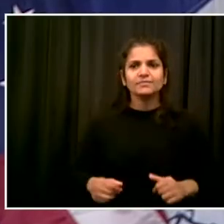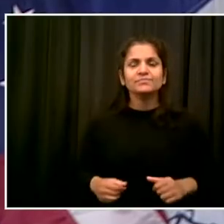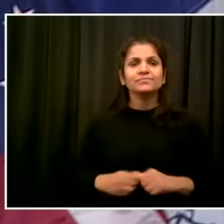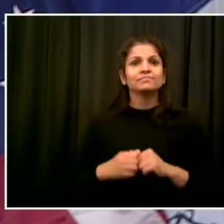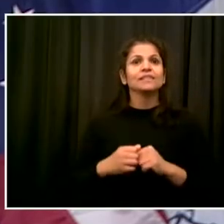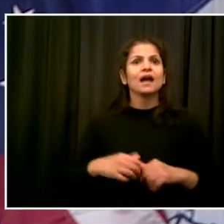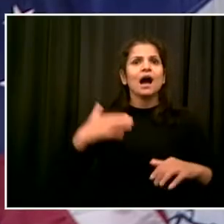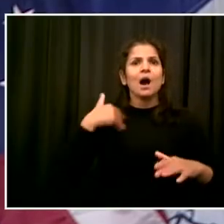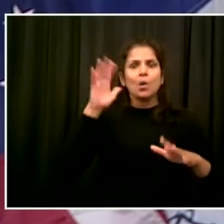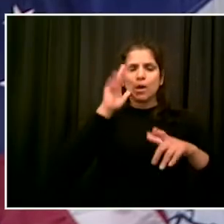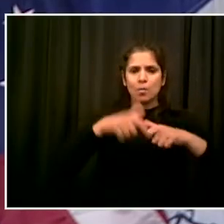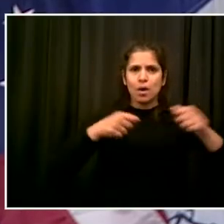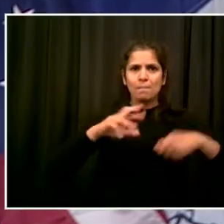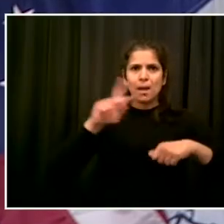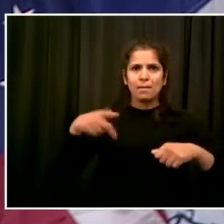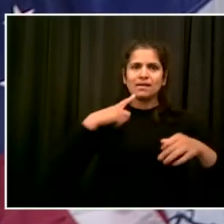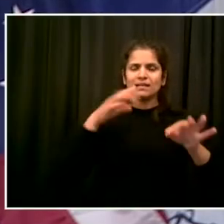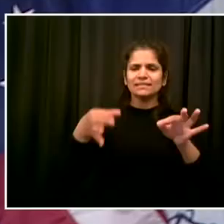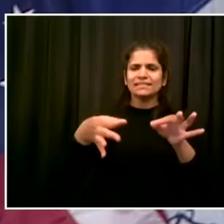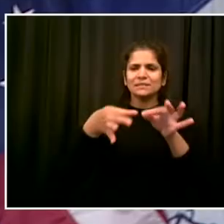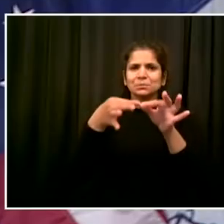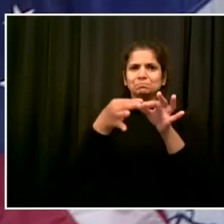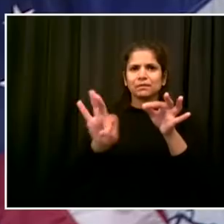WAY AND FROM EVERYTHING I HAVE SEEN, IT IS READY TO MAKE A